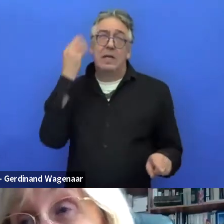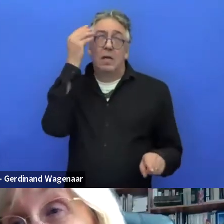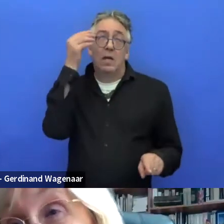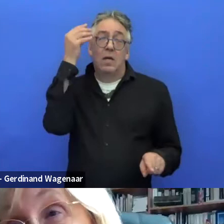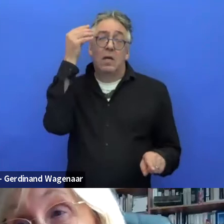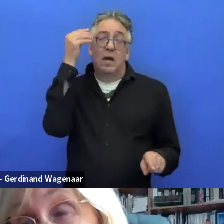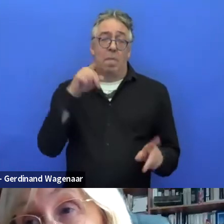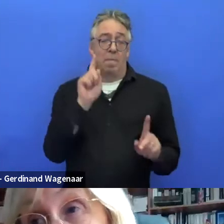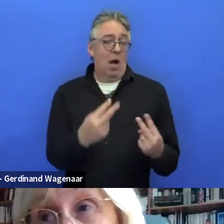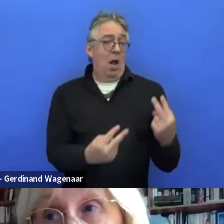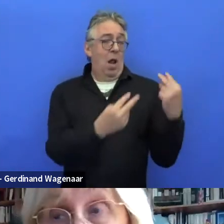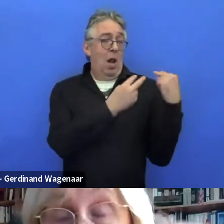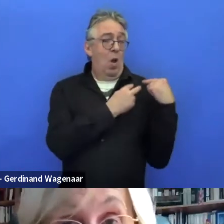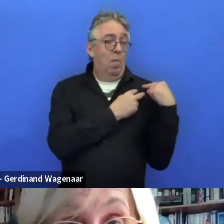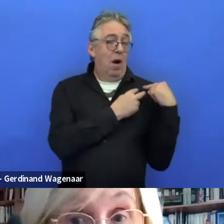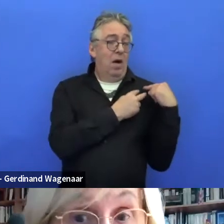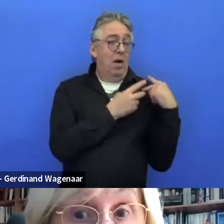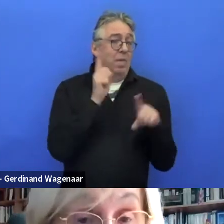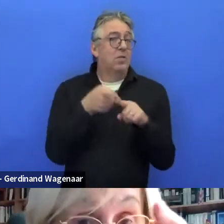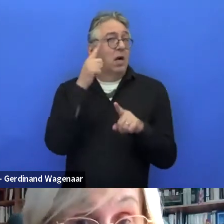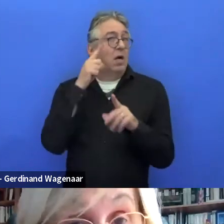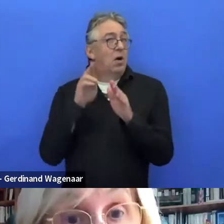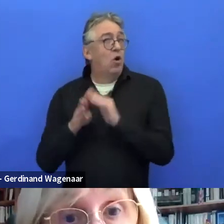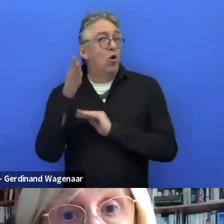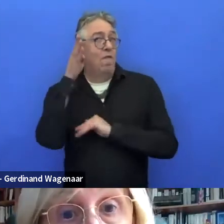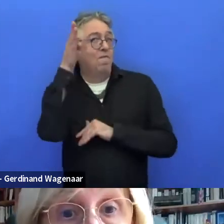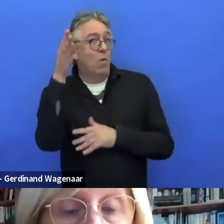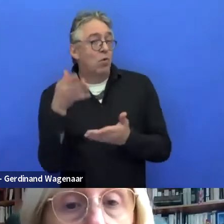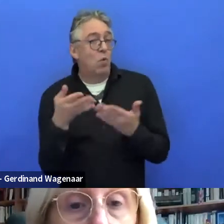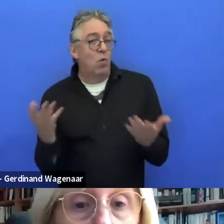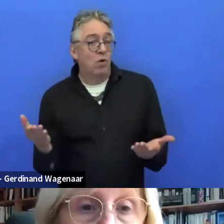with this investigation ex-officio which was related to your complaint,